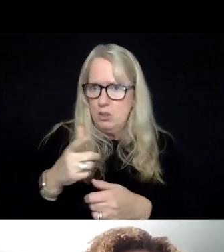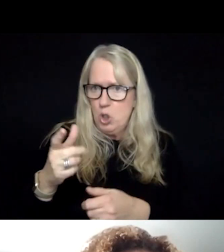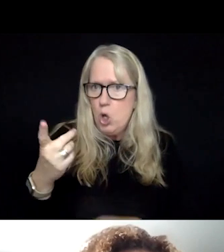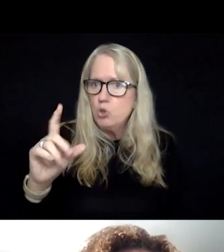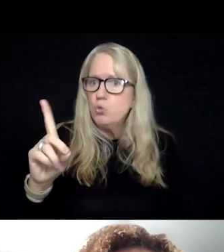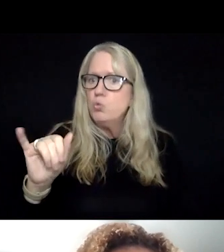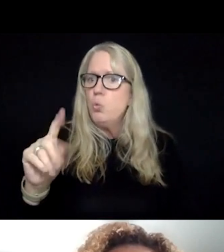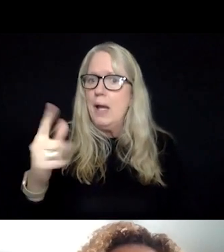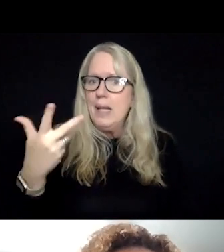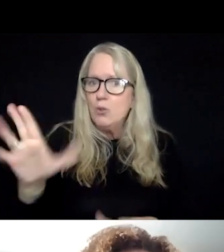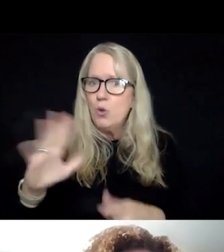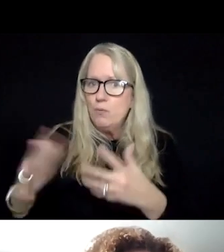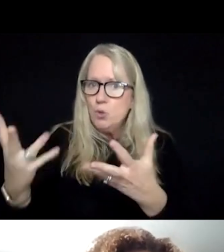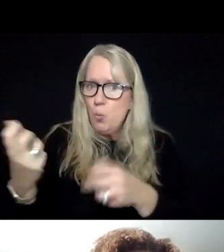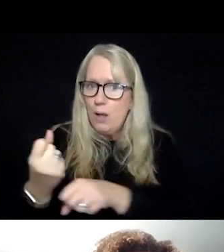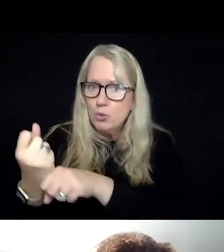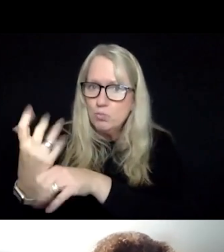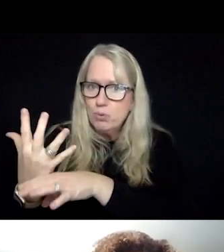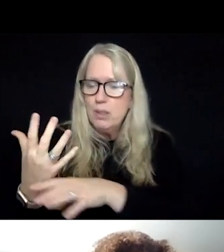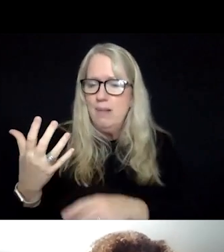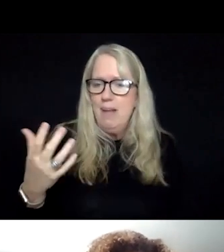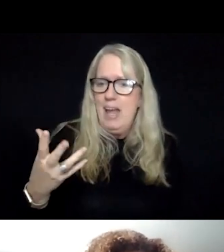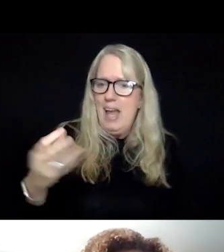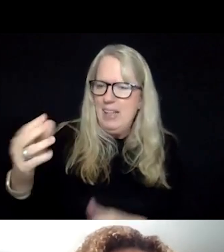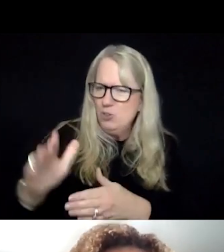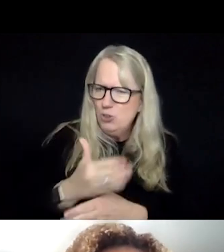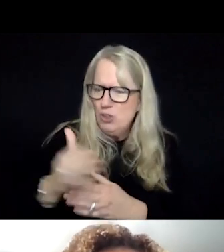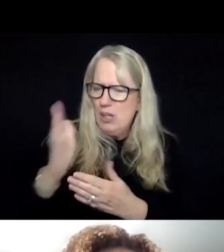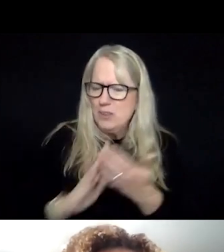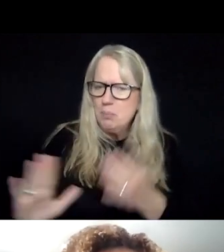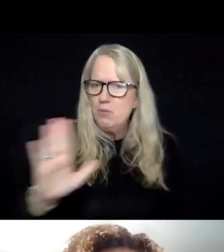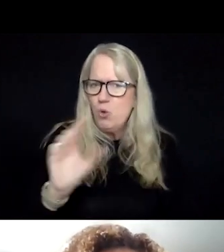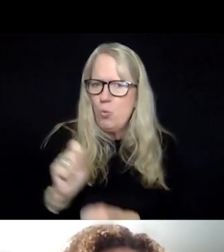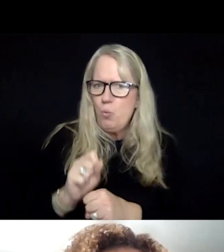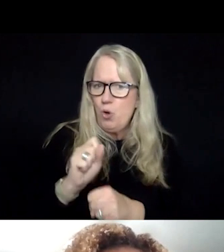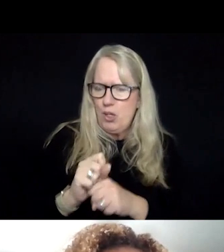CAMERA OR MUTE AND SHARE THE WORK THAT YOU DOING AROUND YOUTH AND